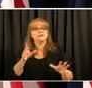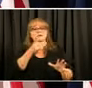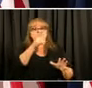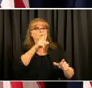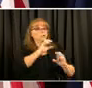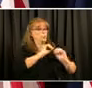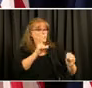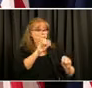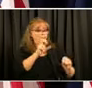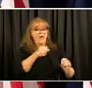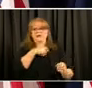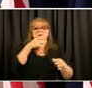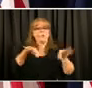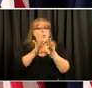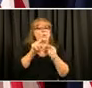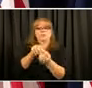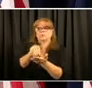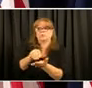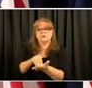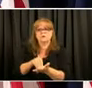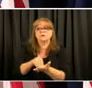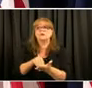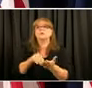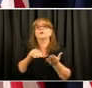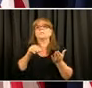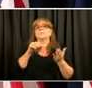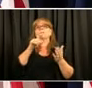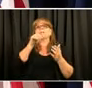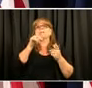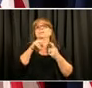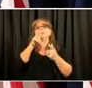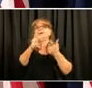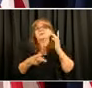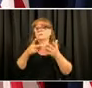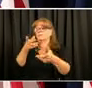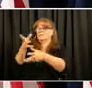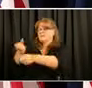time you don't amy says you can't be serious there's no reason for people to go to a test